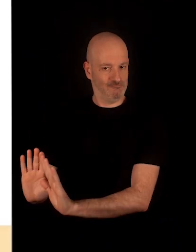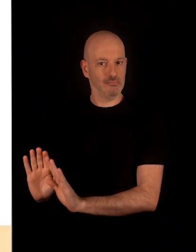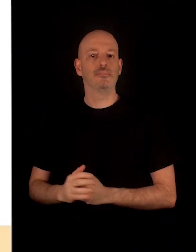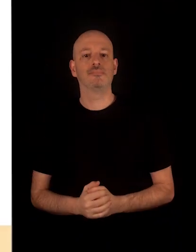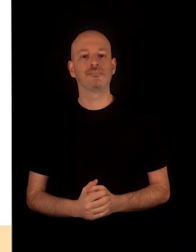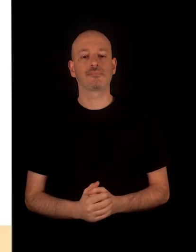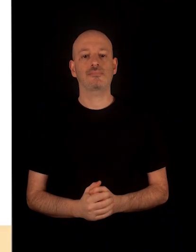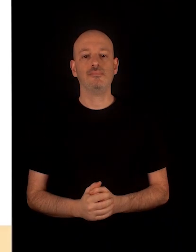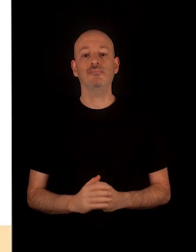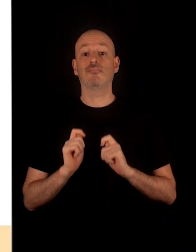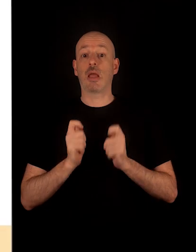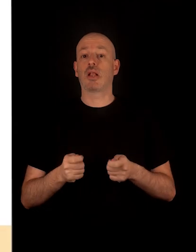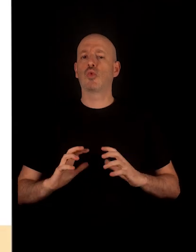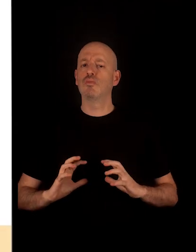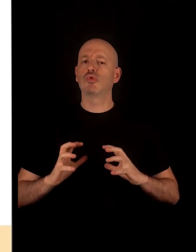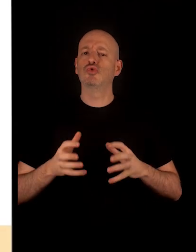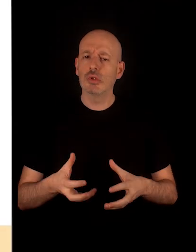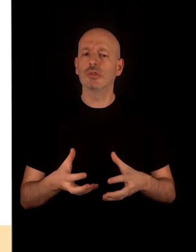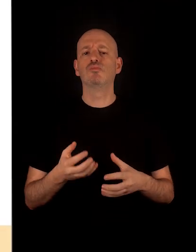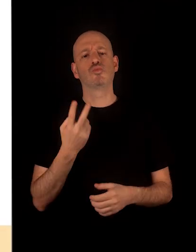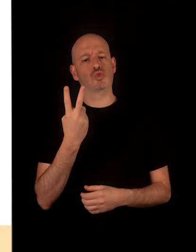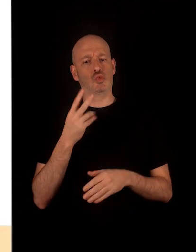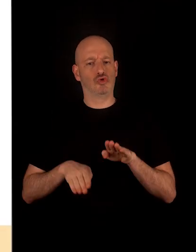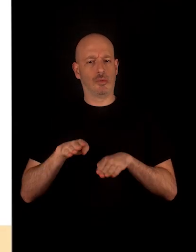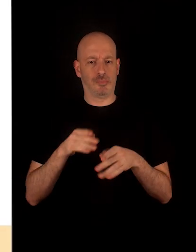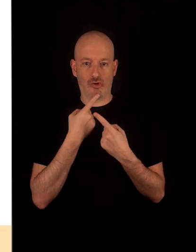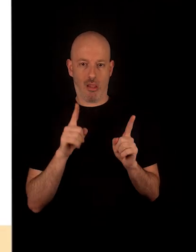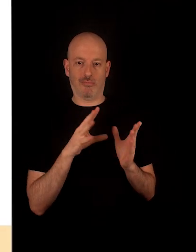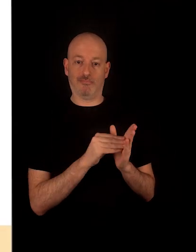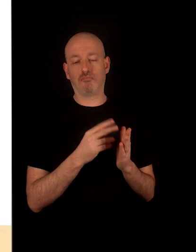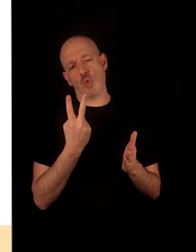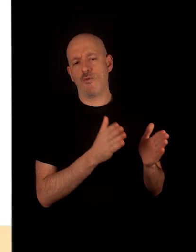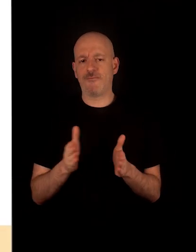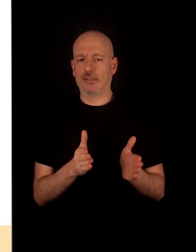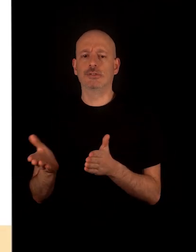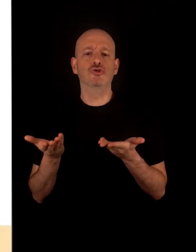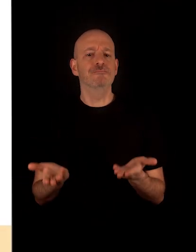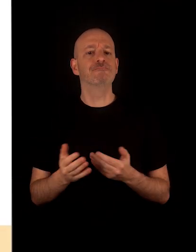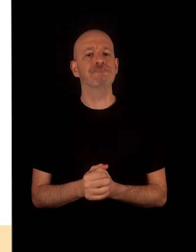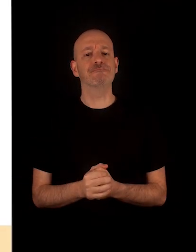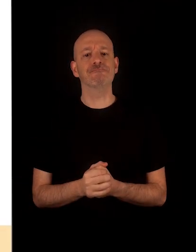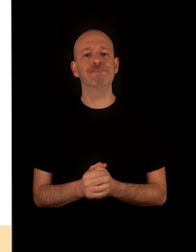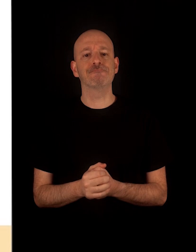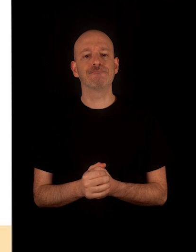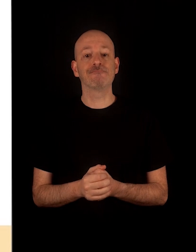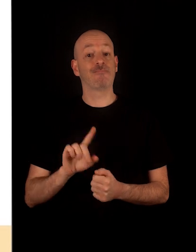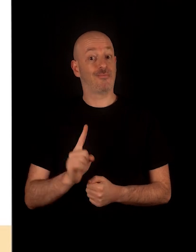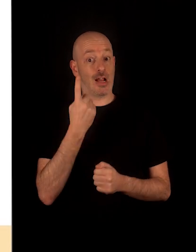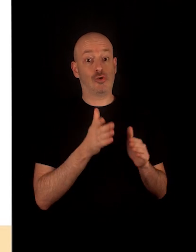All this information is available in the call. The eligible sectors of Culture Moves Europe are: Architecture,